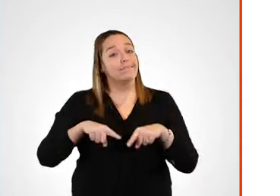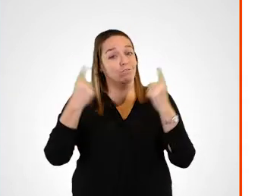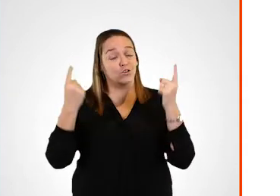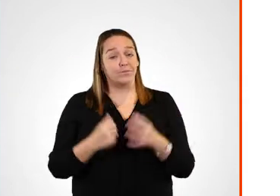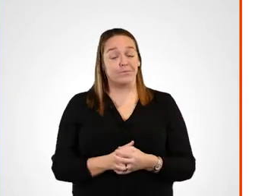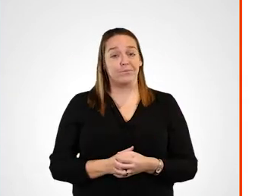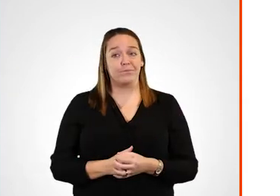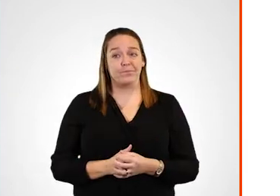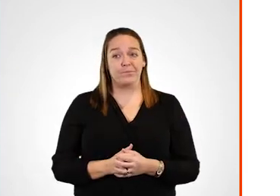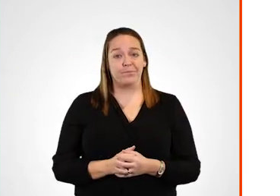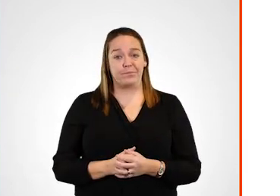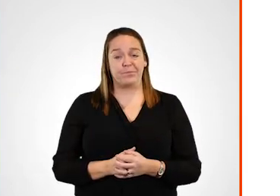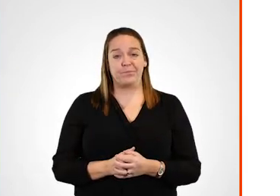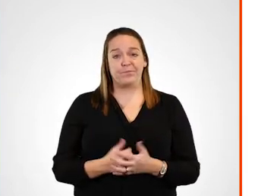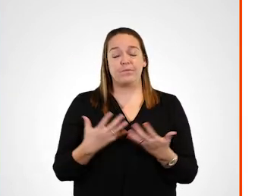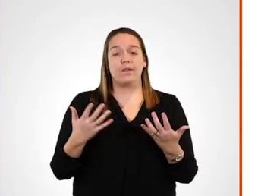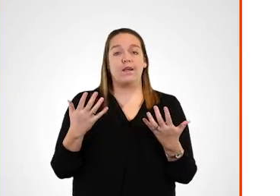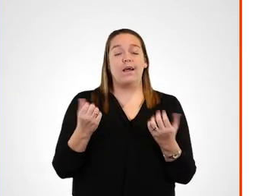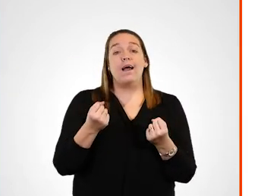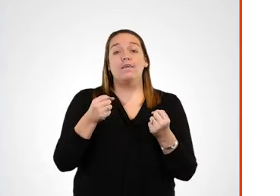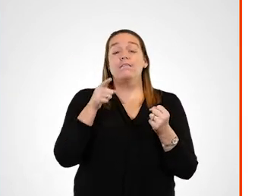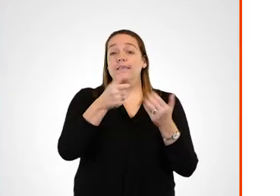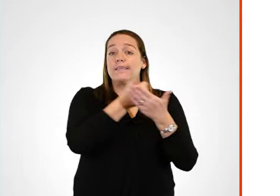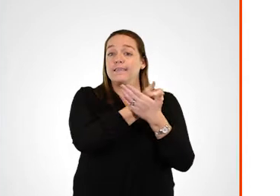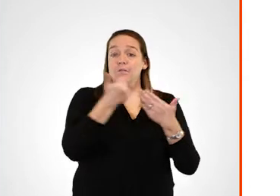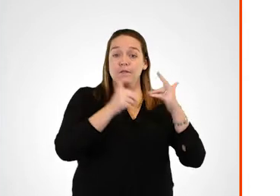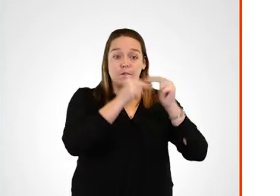We don't see that drop off for the typically developing kids